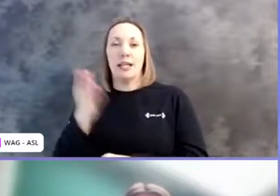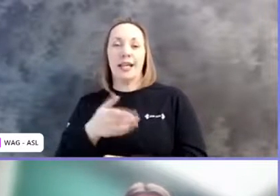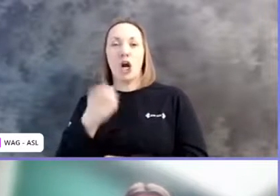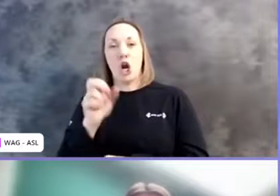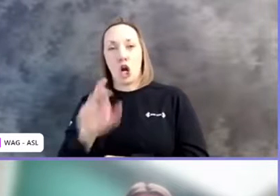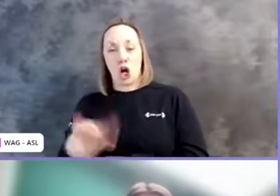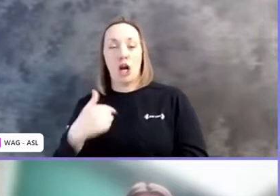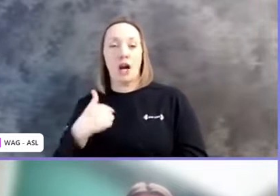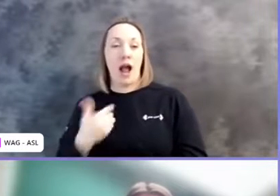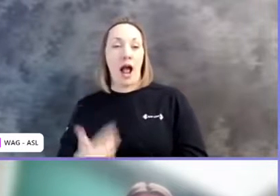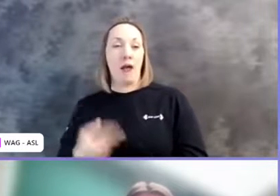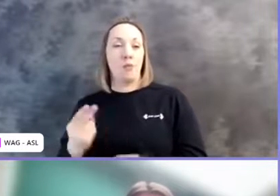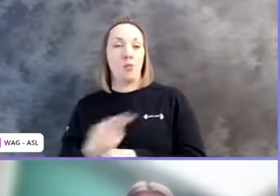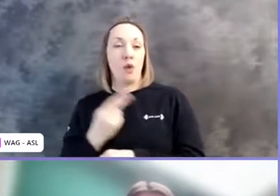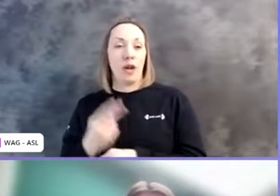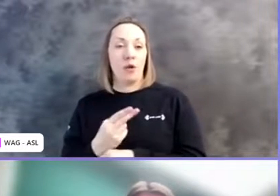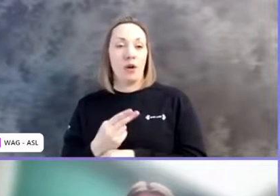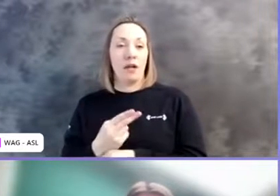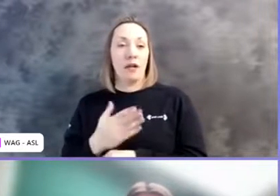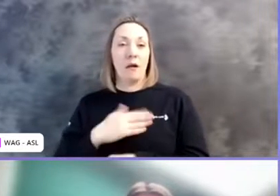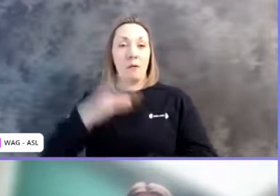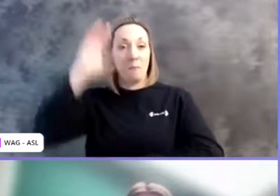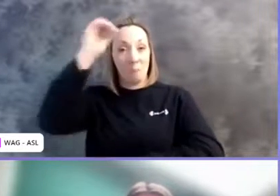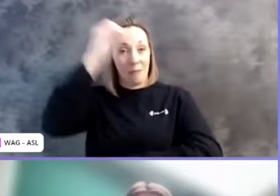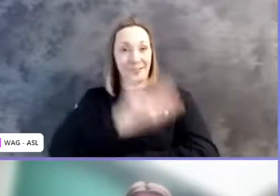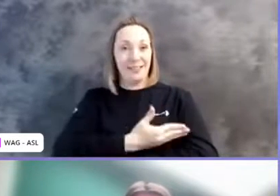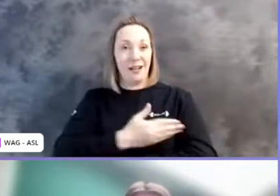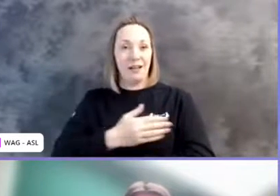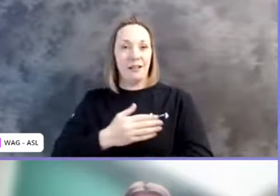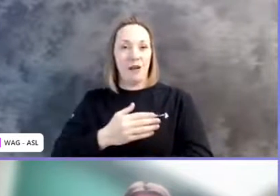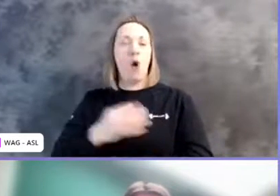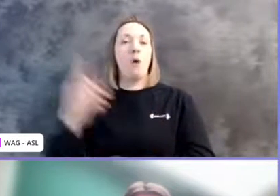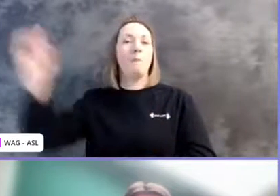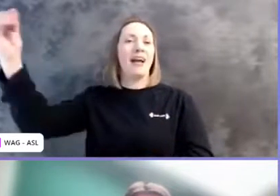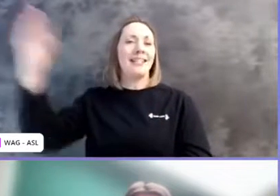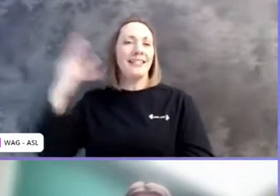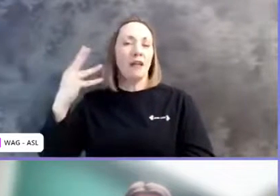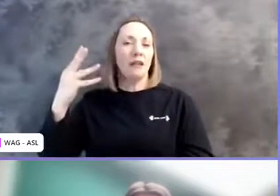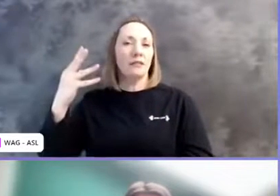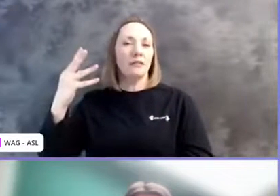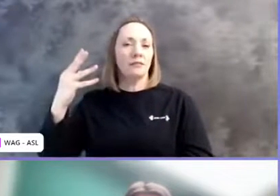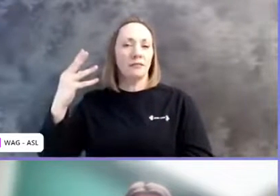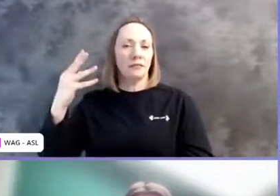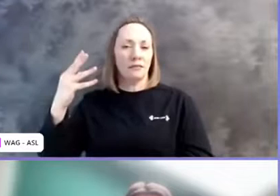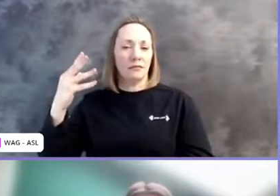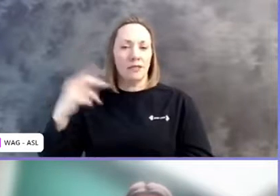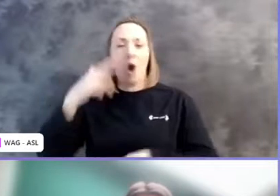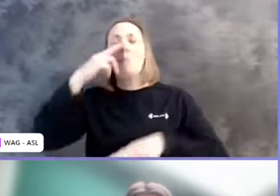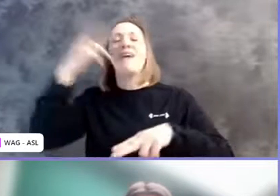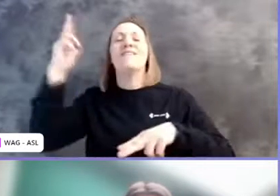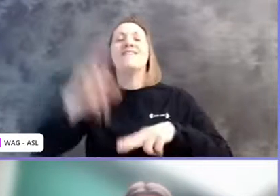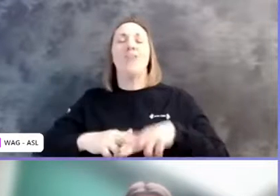[CHANDRA] Good morning and good afternoon to everyone yeah like I am Chandra Carney,, use pronouns she and